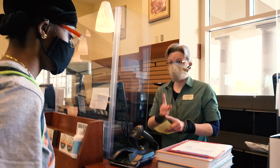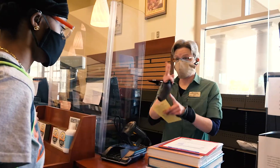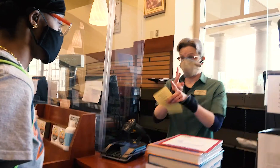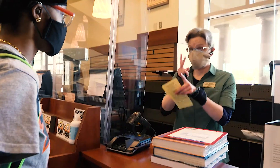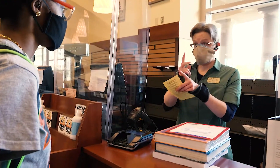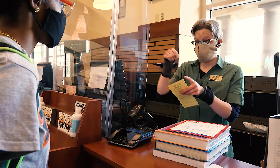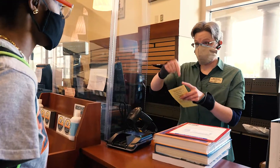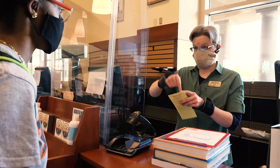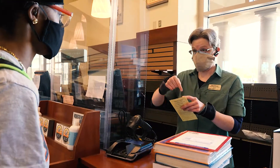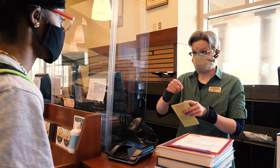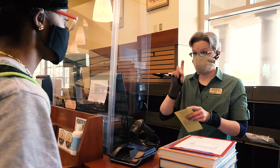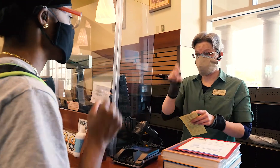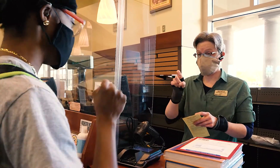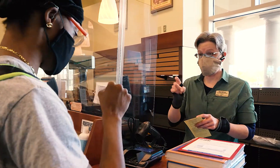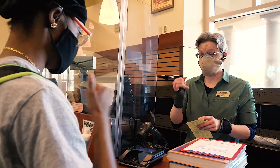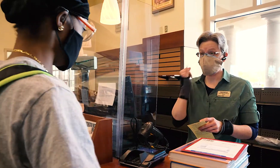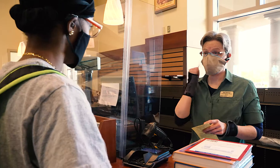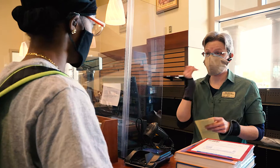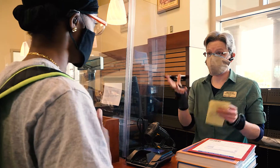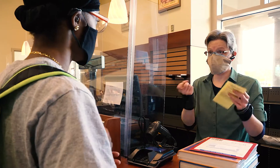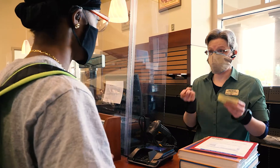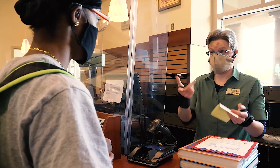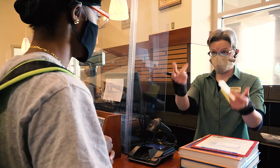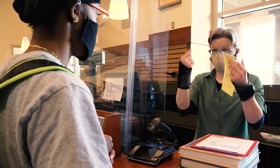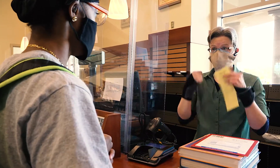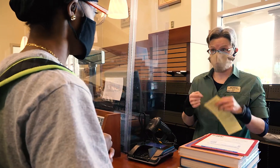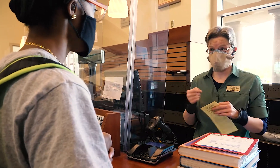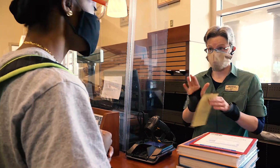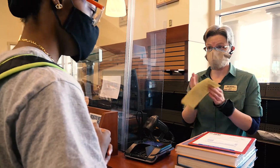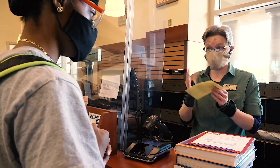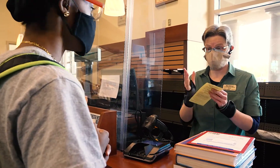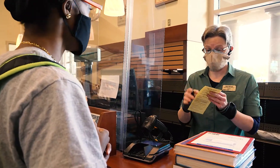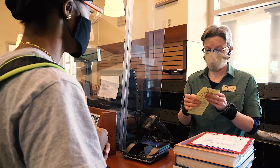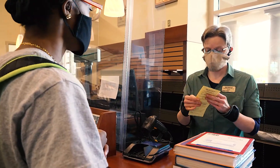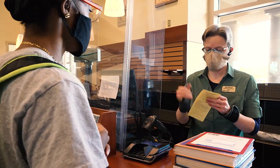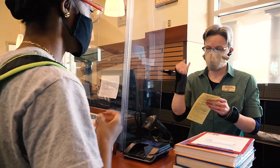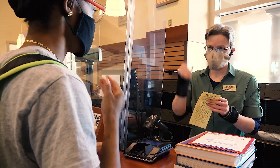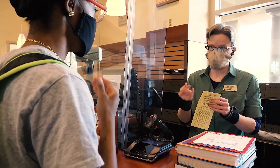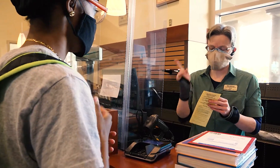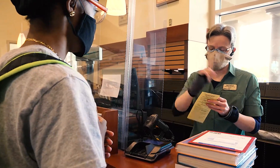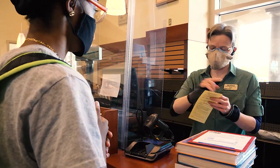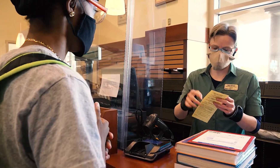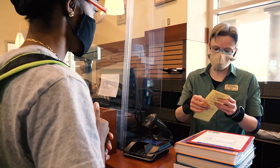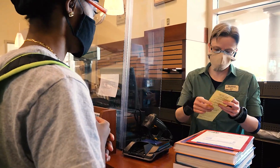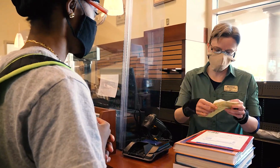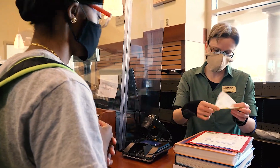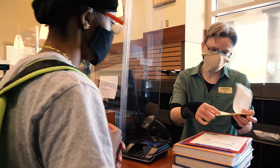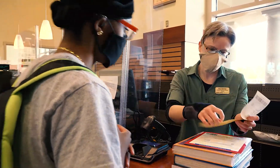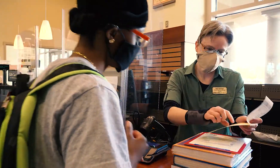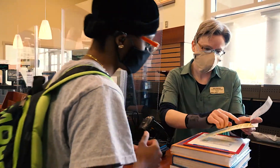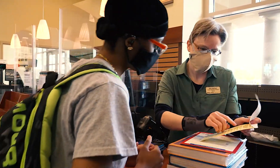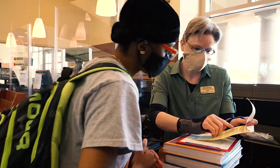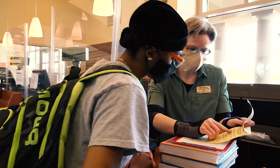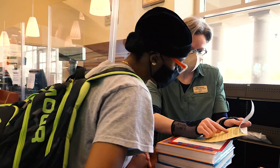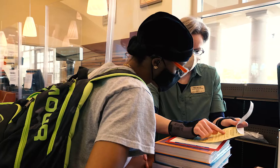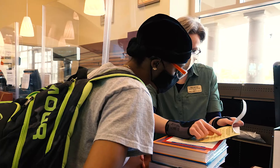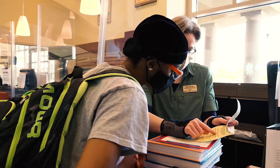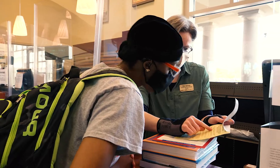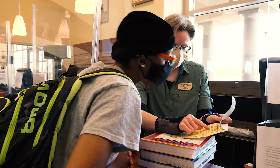PLEASE REMEMBER TO KEEP THIS RECEIPT. YOU'LL NEED IT TO RETURN ANY BOOKS. ALSO, PLEASE BE AWARE OF THE RETURN DEADLINE DATE HERE.